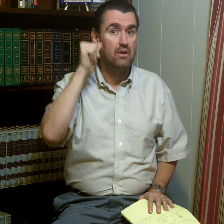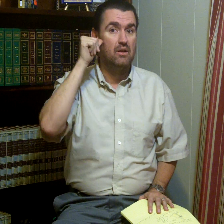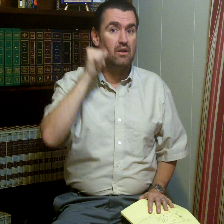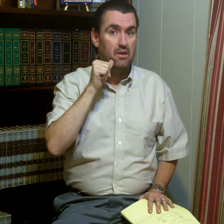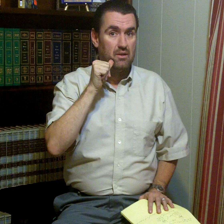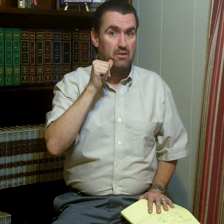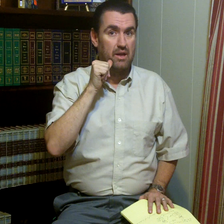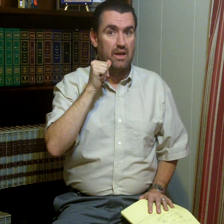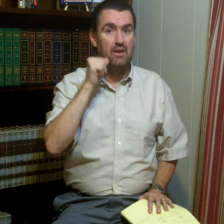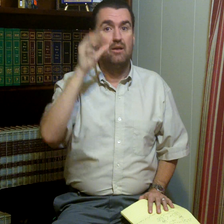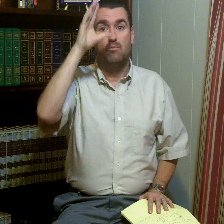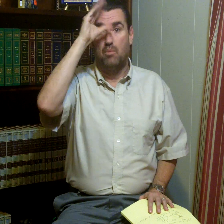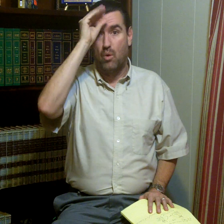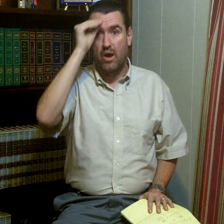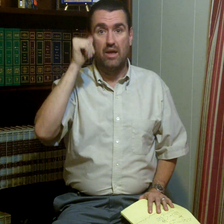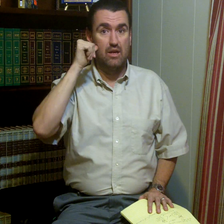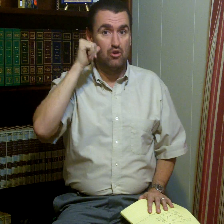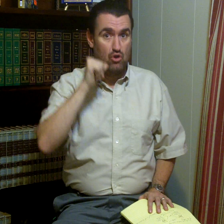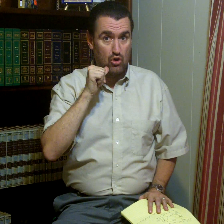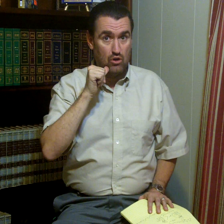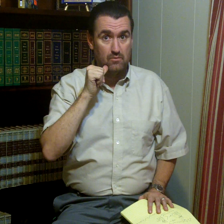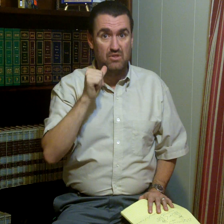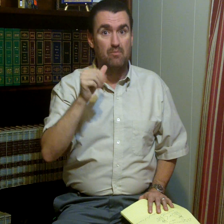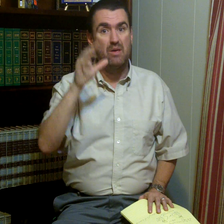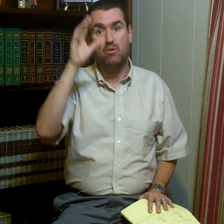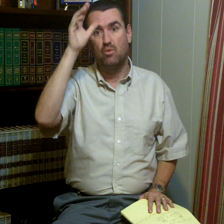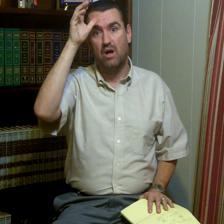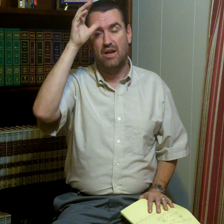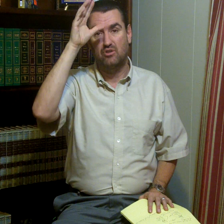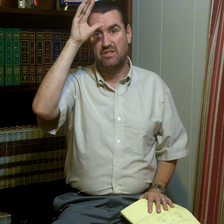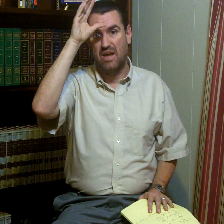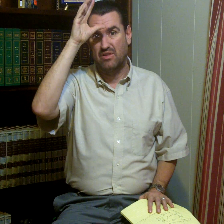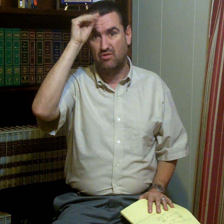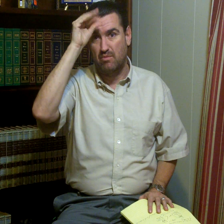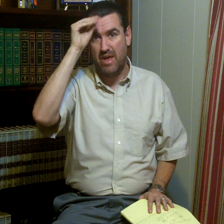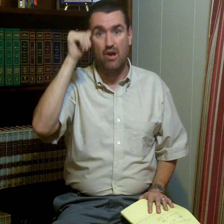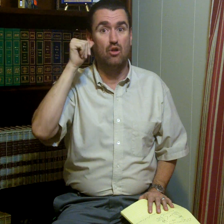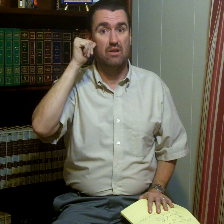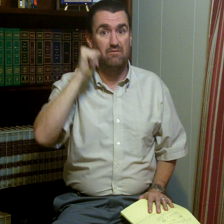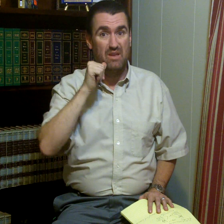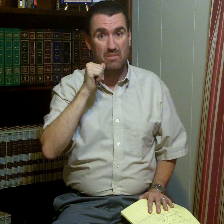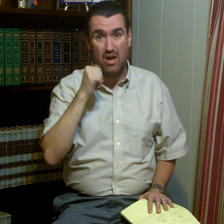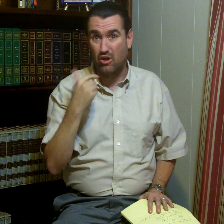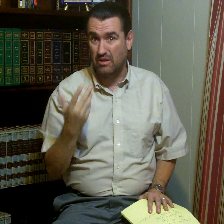Ok. Boy and girl some people will actually signs for male and female